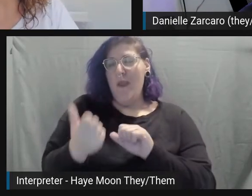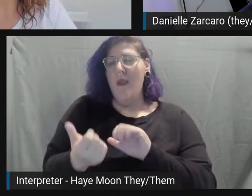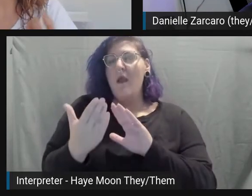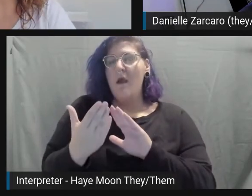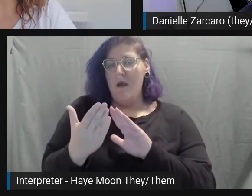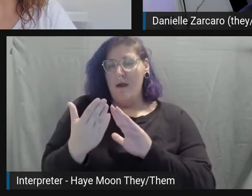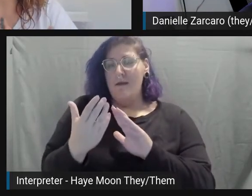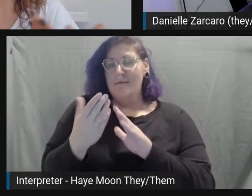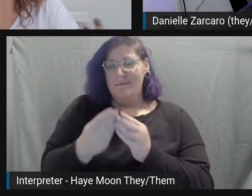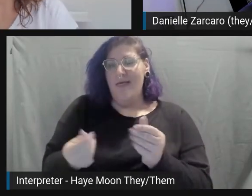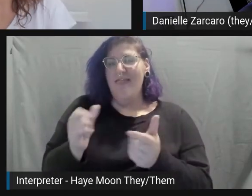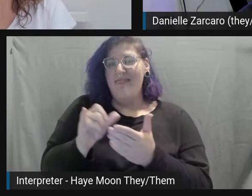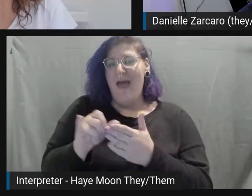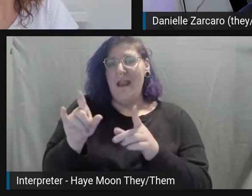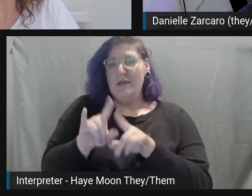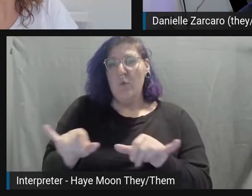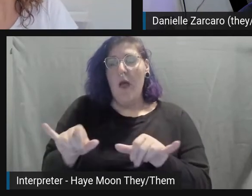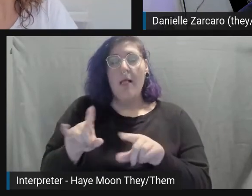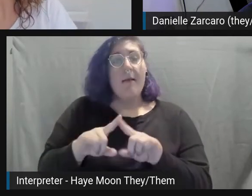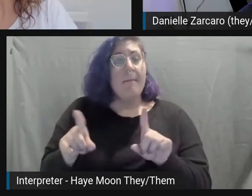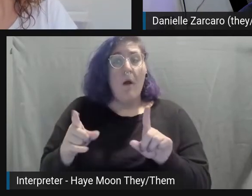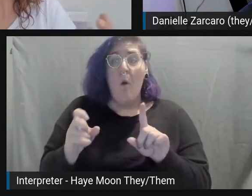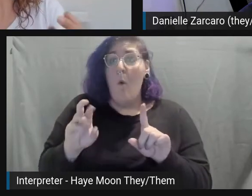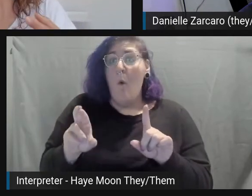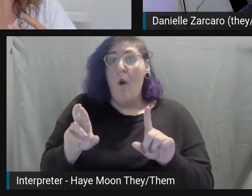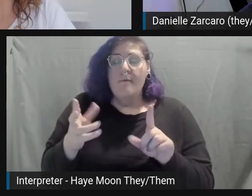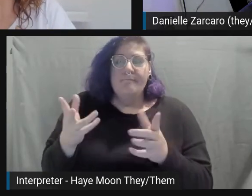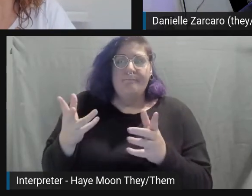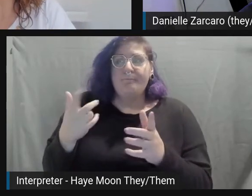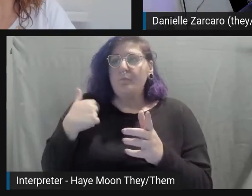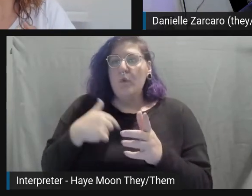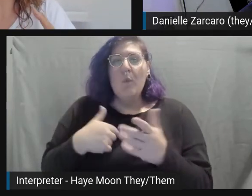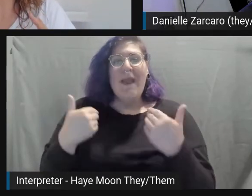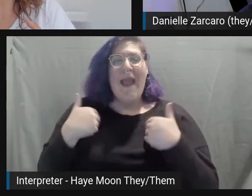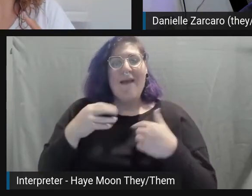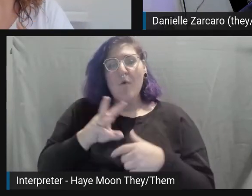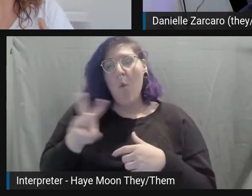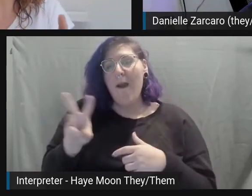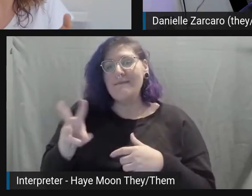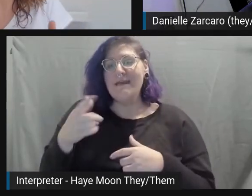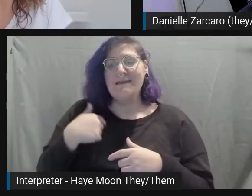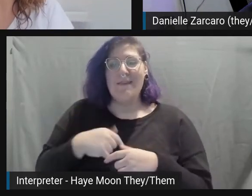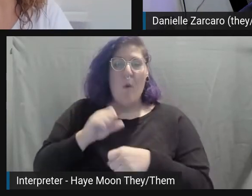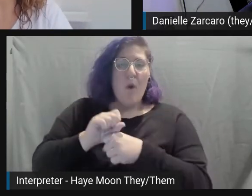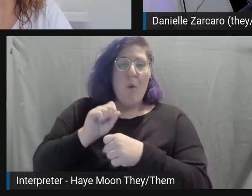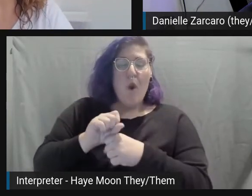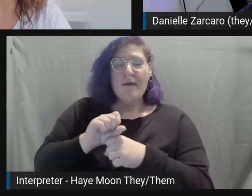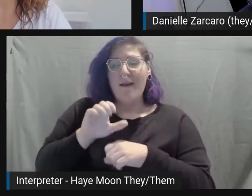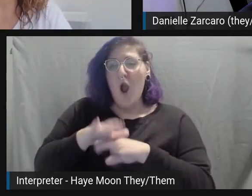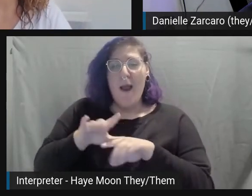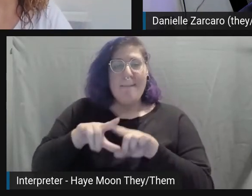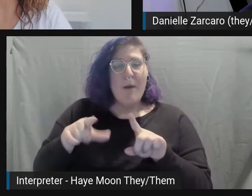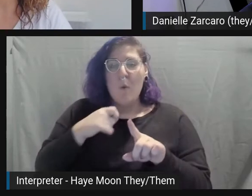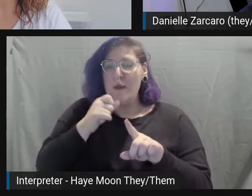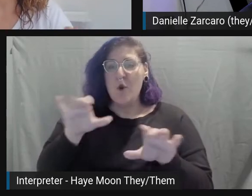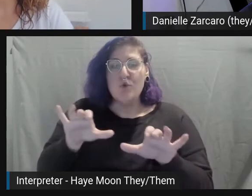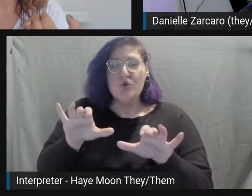and we're working, but we don't do test automation. It's still a question that we're trying to answer with ourselves,